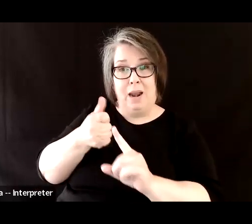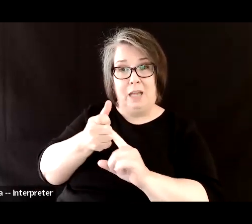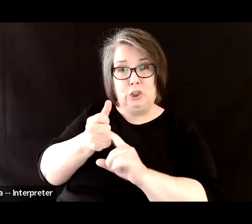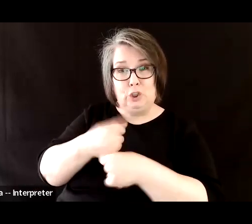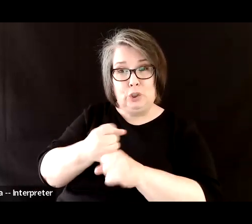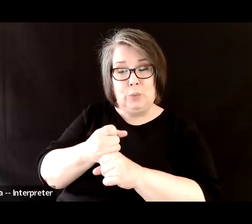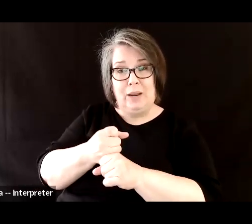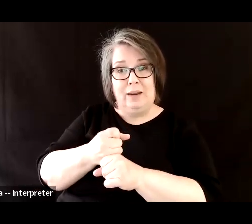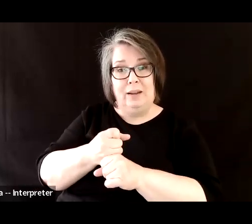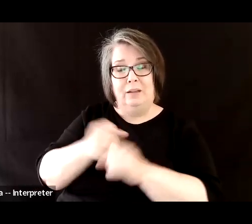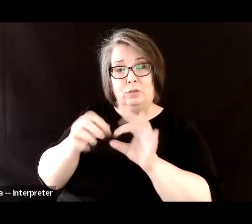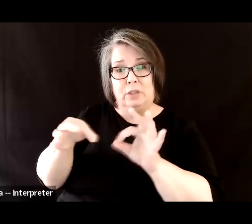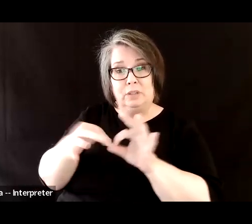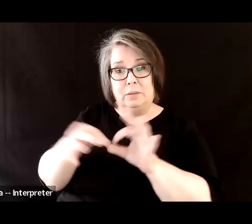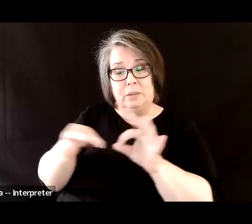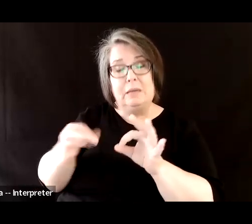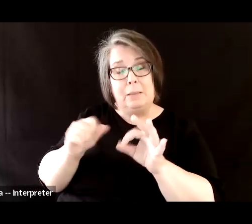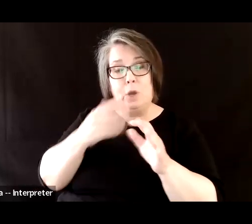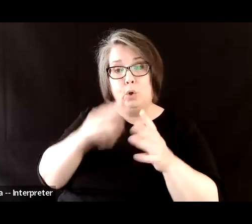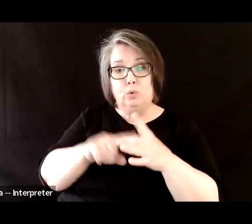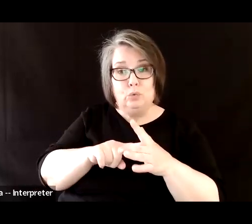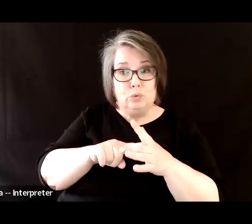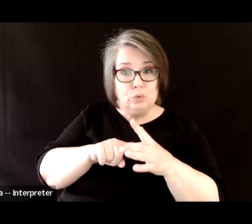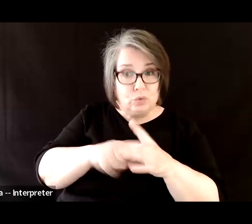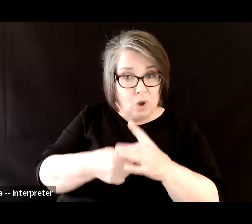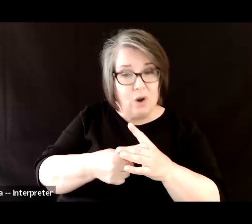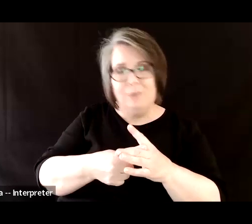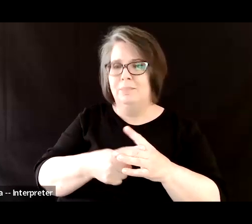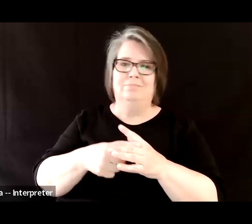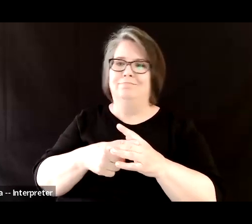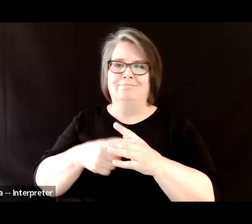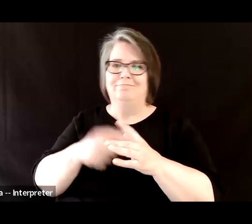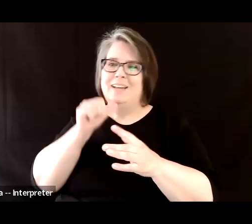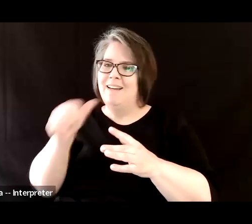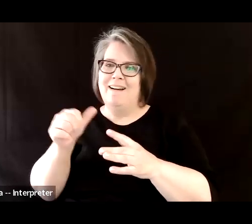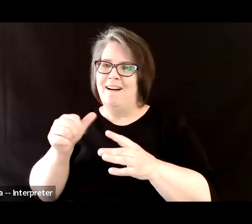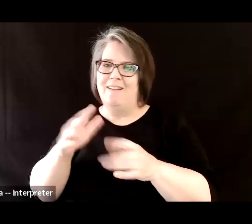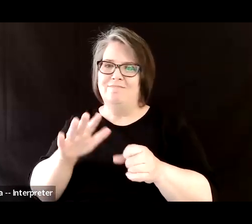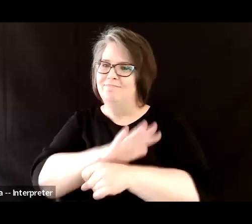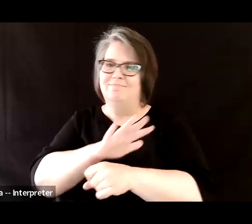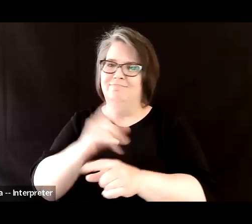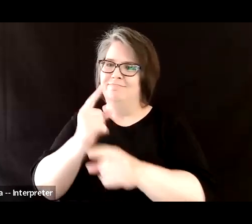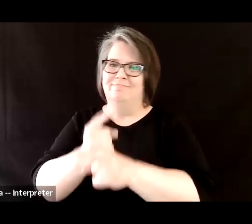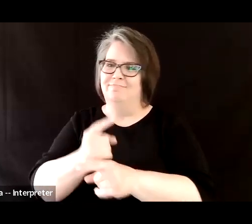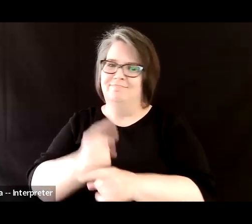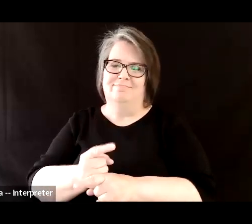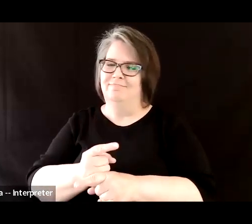a good jumping off point but they are not going to be the end all be all. So we want to check them and